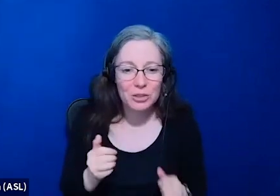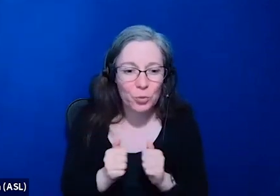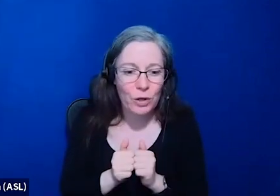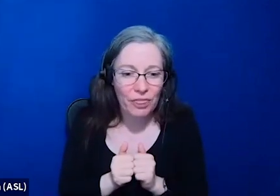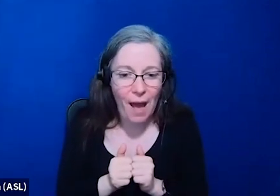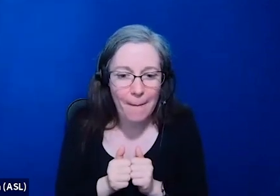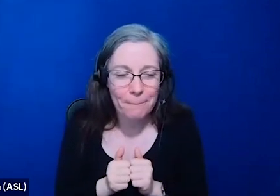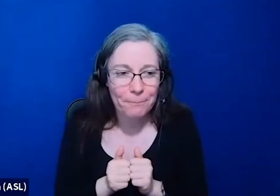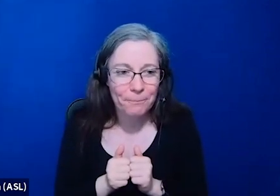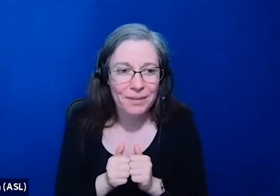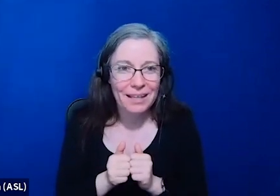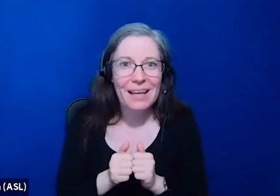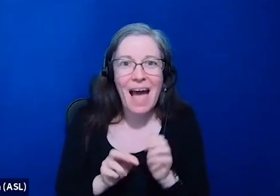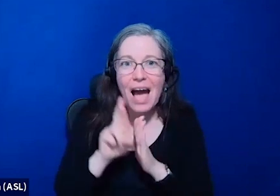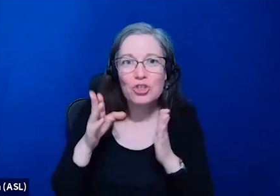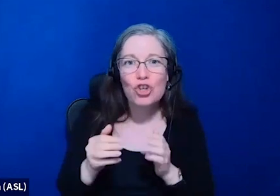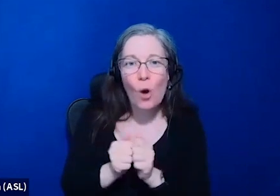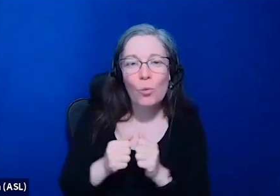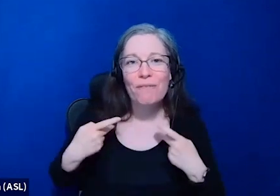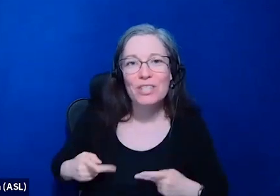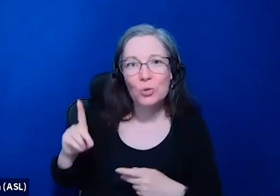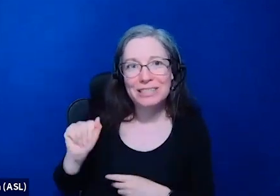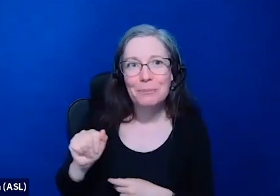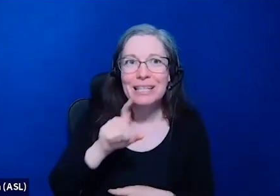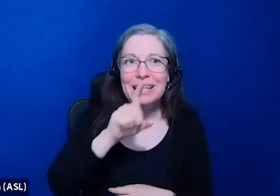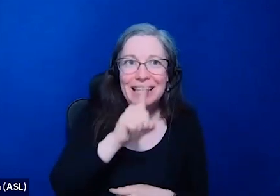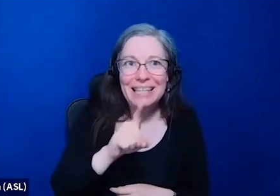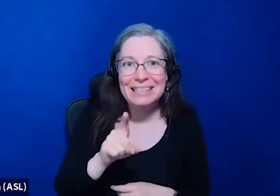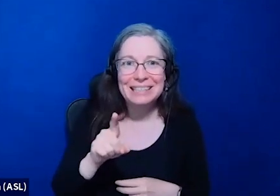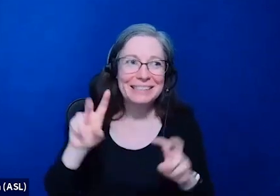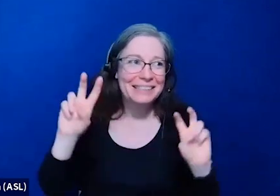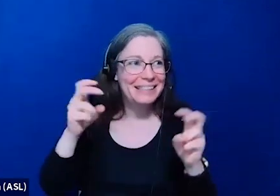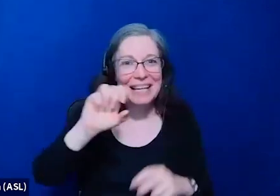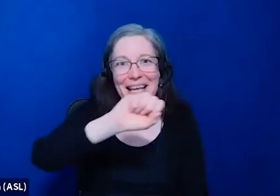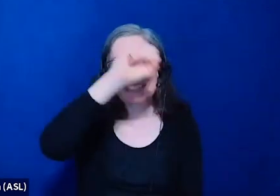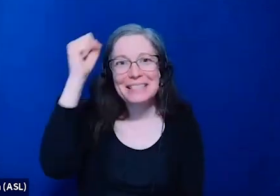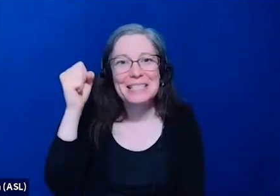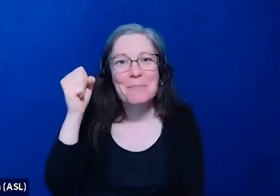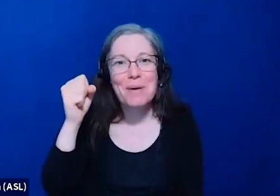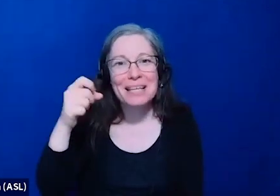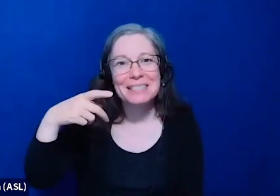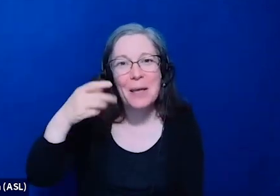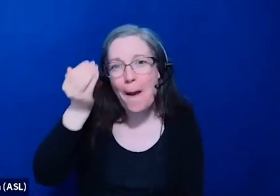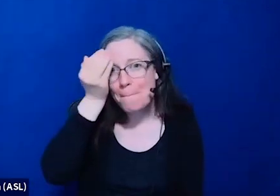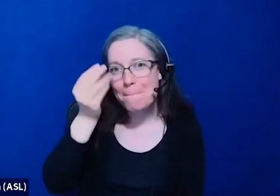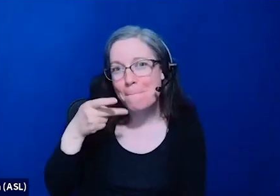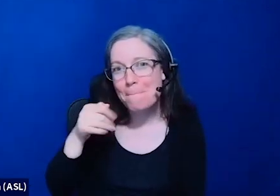with a physical disability, it is a space pirate. That was chosen by an amputee, which I thought was great.